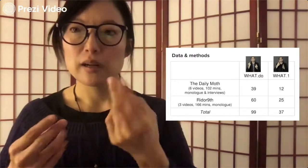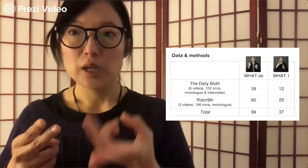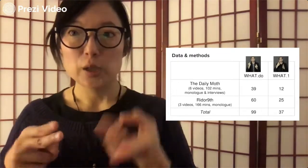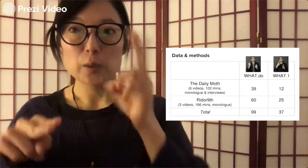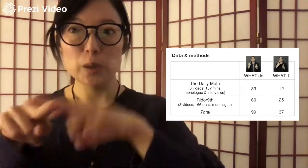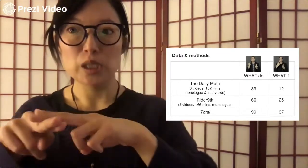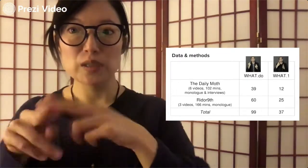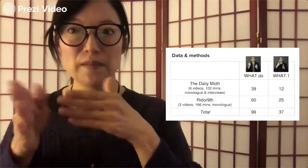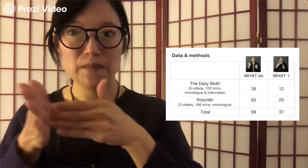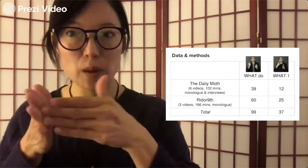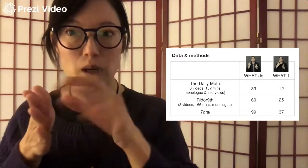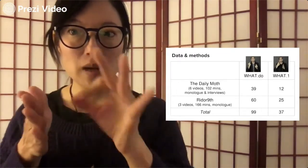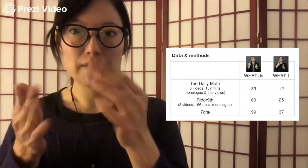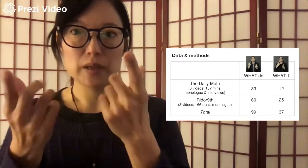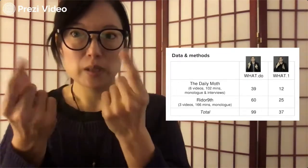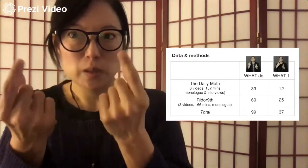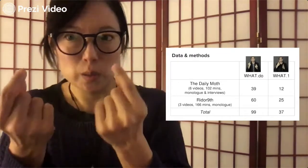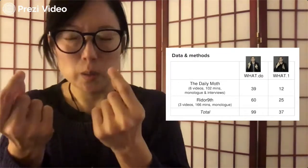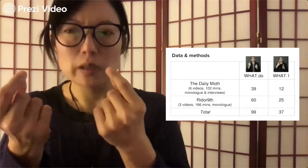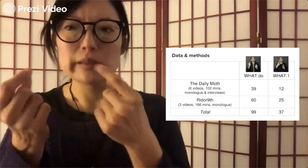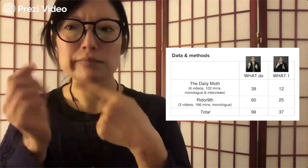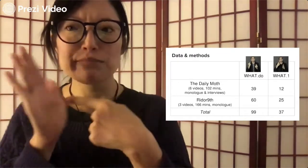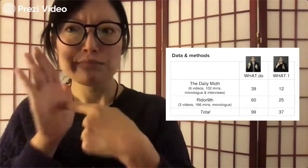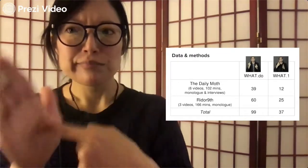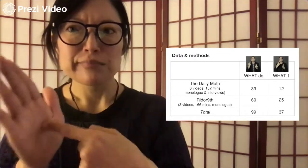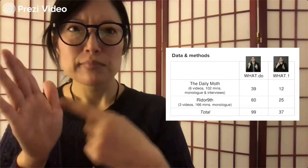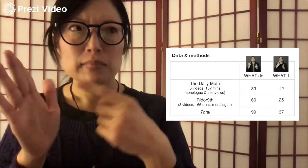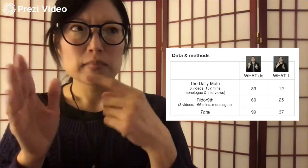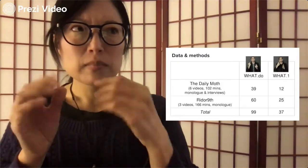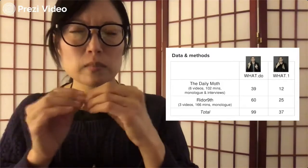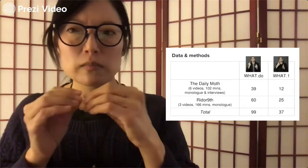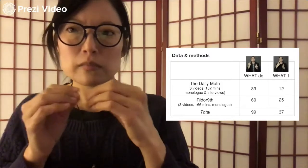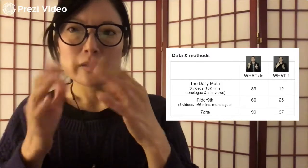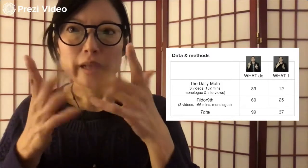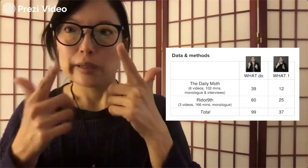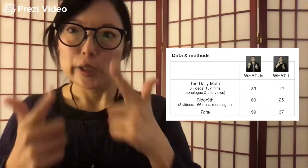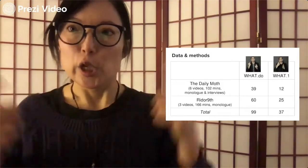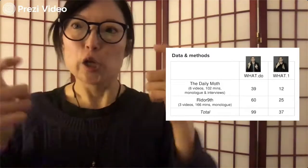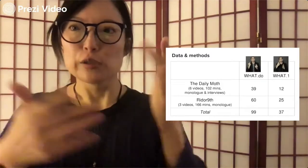that the WHAT.do to be more frequent, indicating a larger